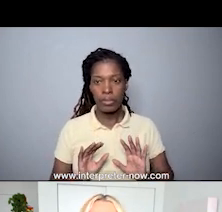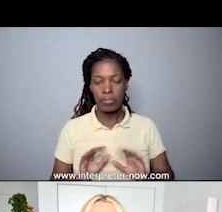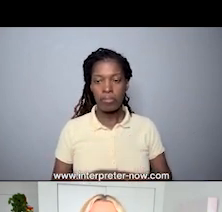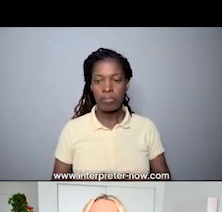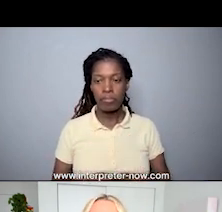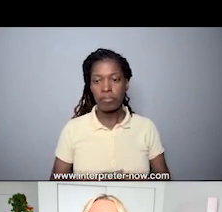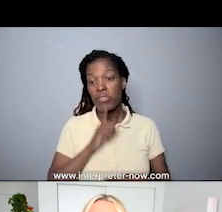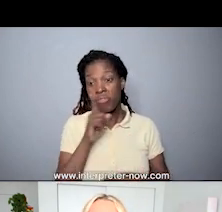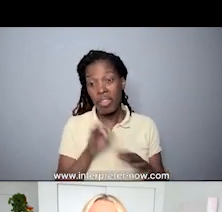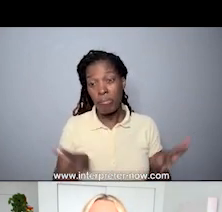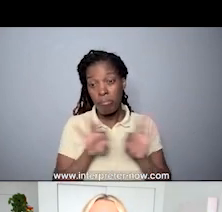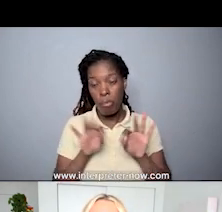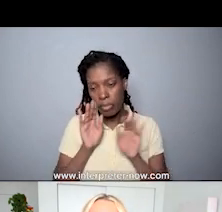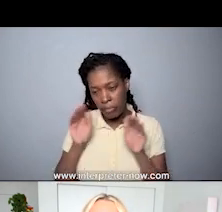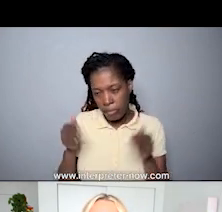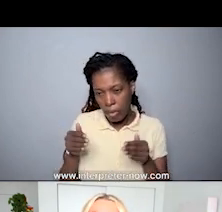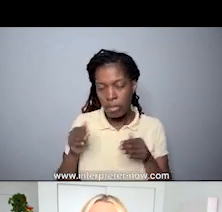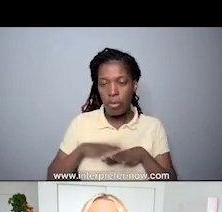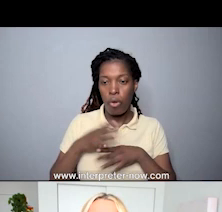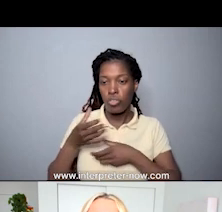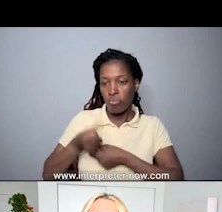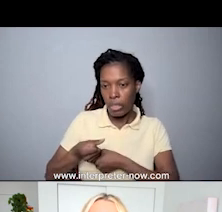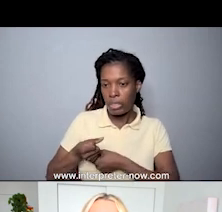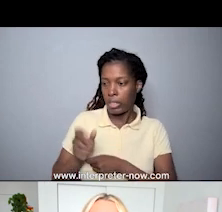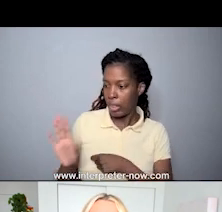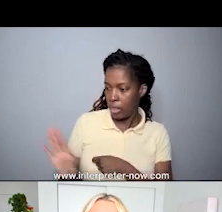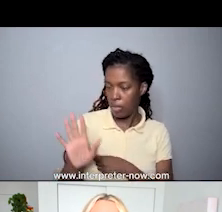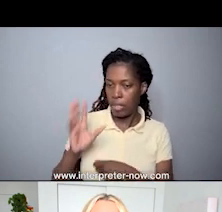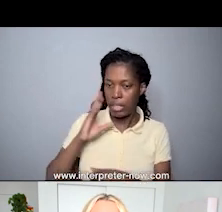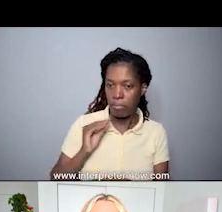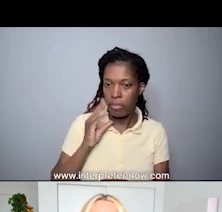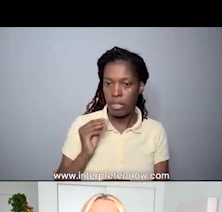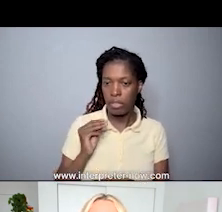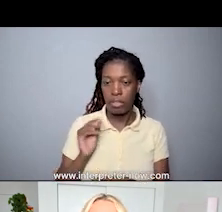It's really important to focus on trusting people's experiences, really learning and